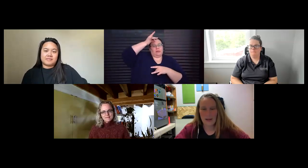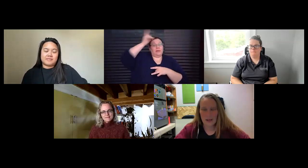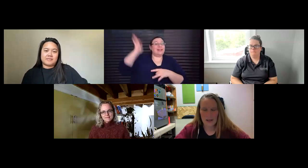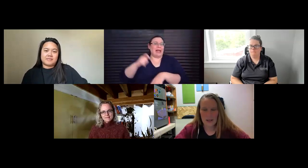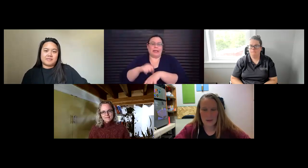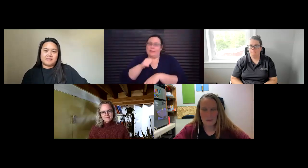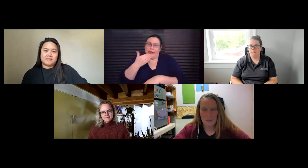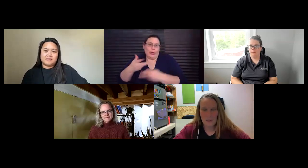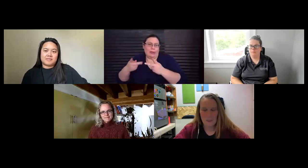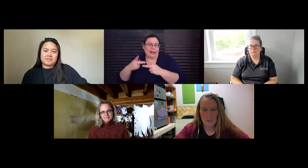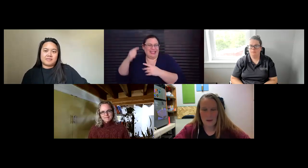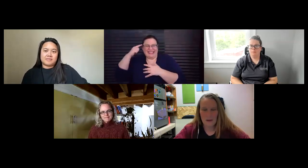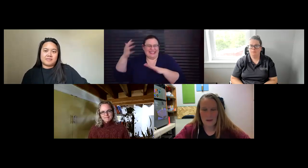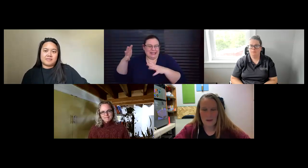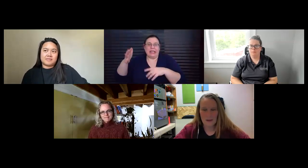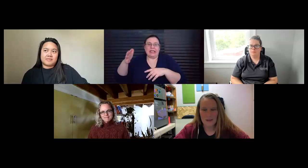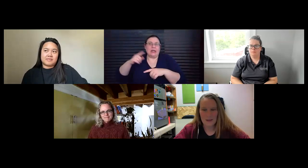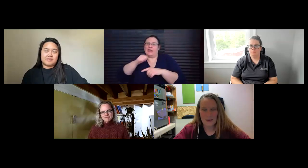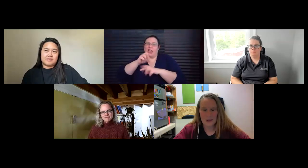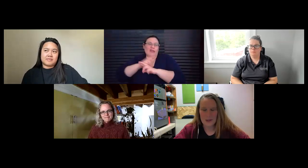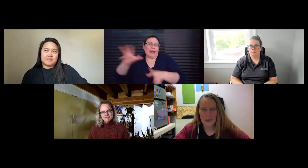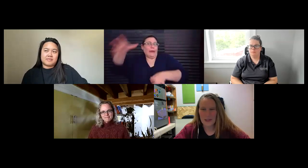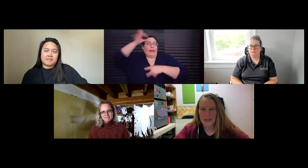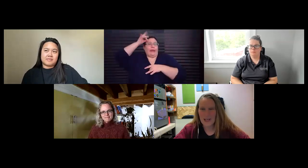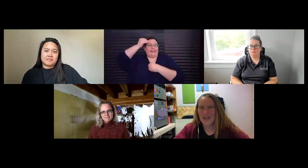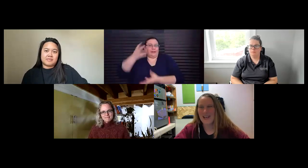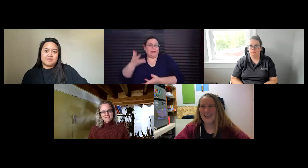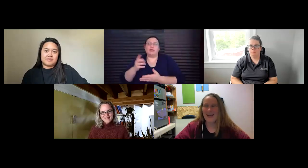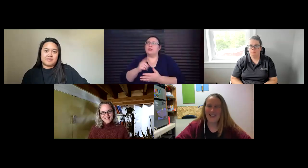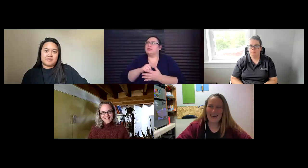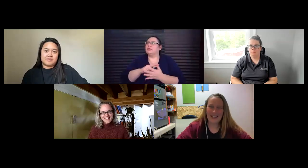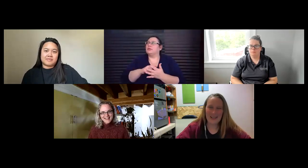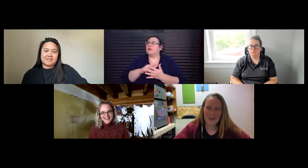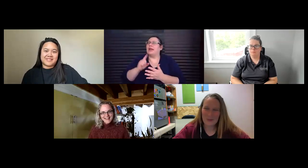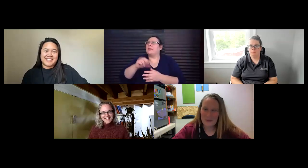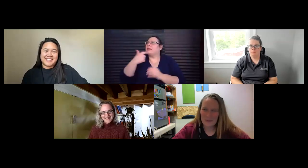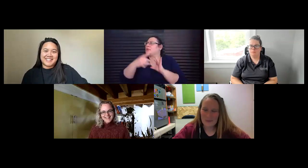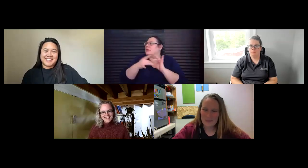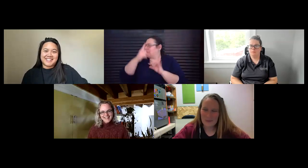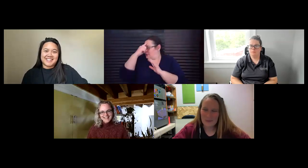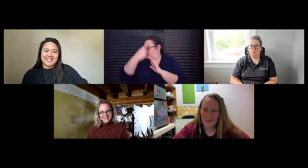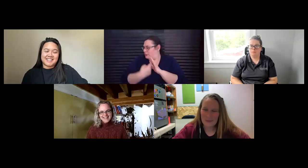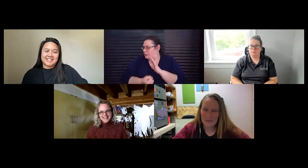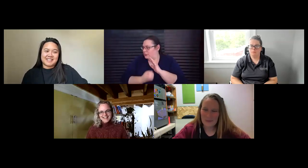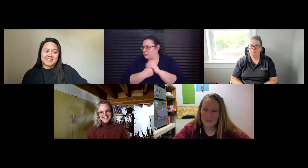What else was I going to say?